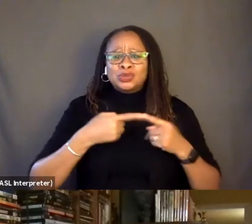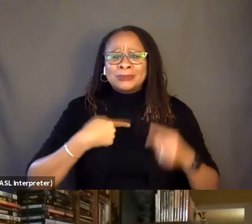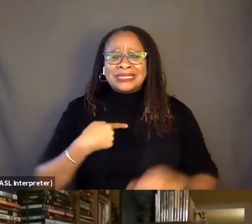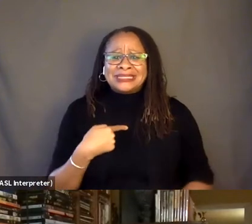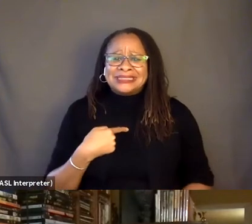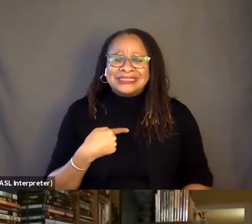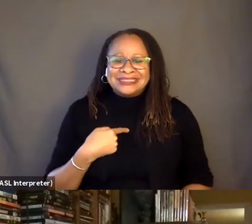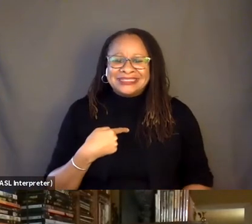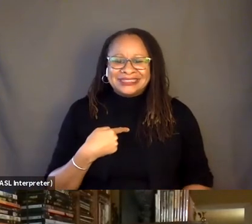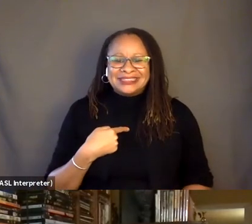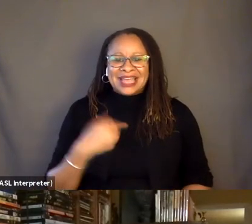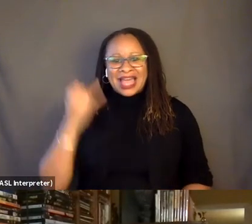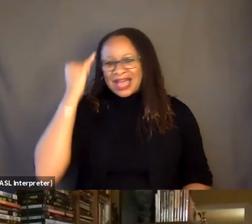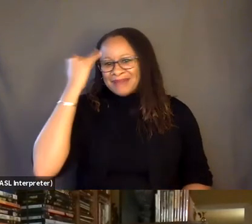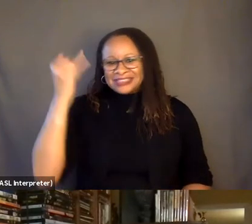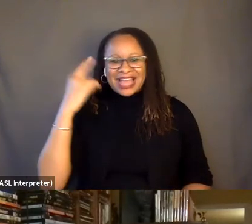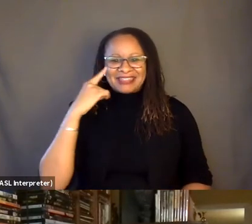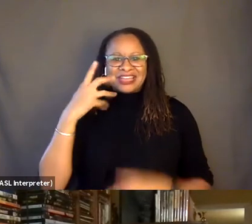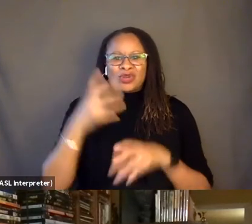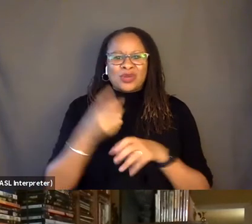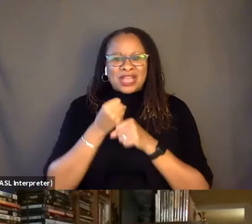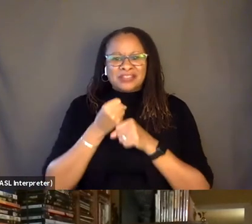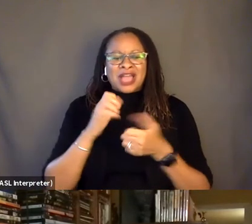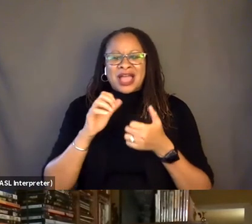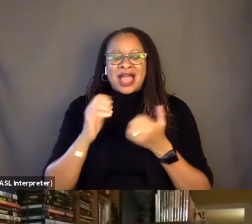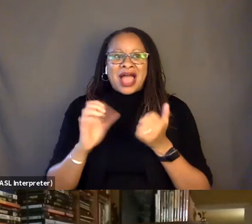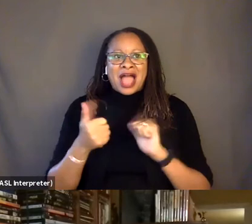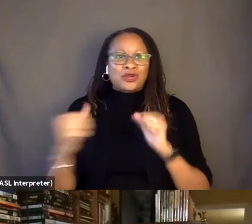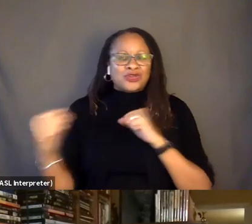I think she captured how you fight against a dictator.